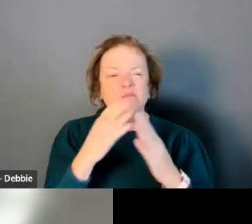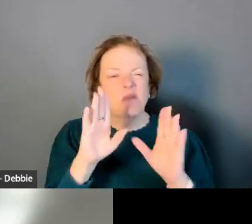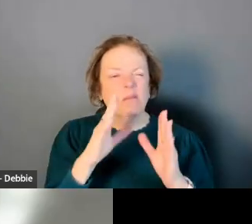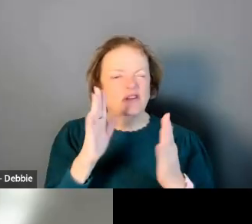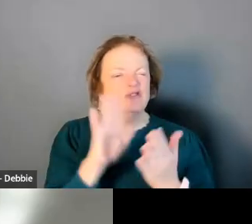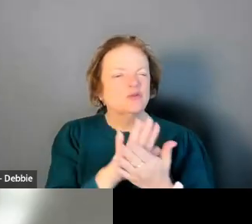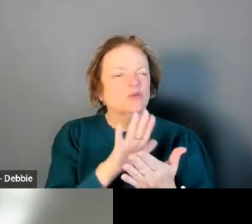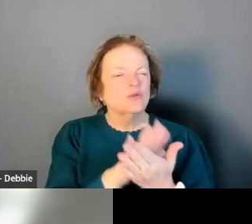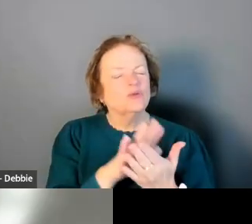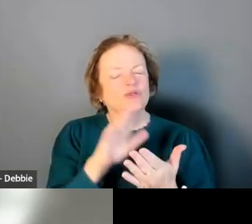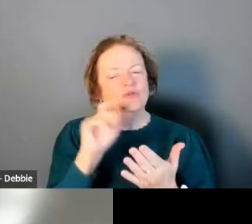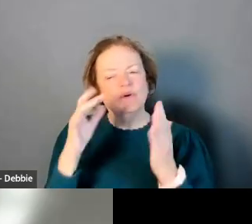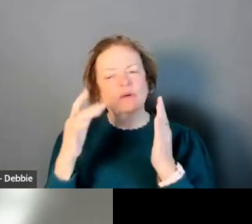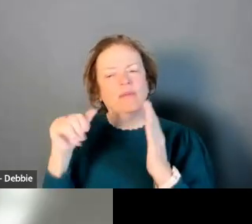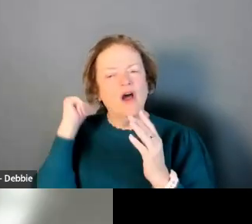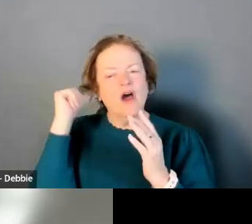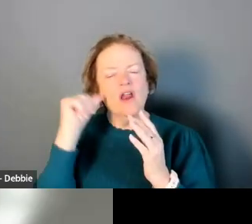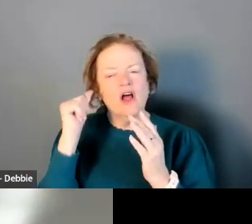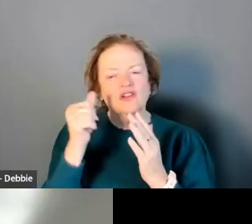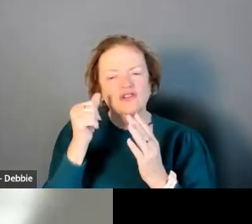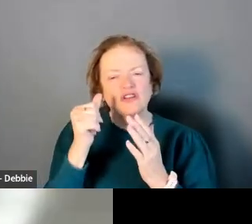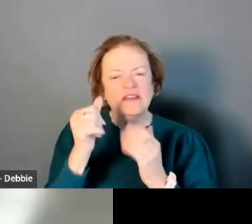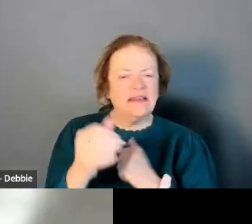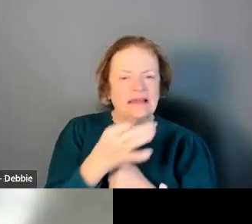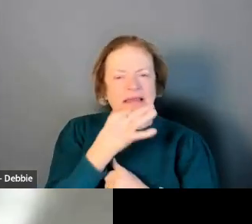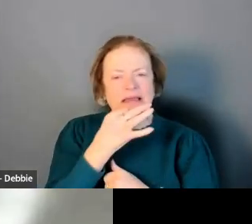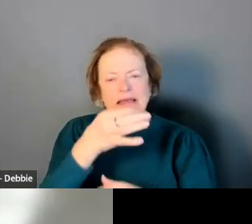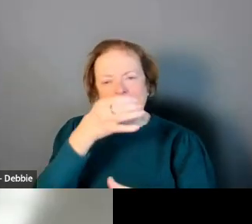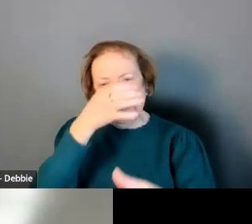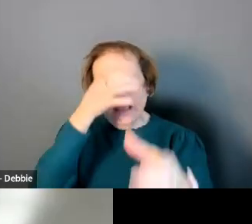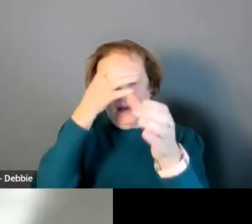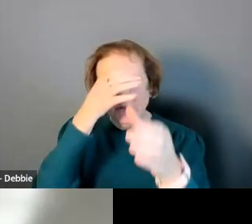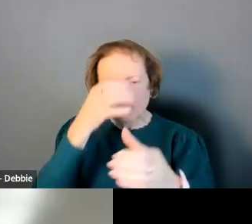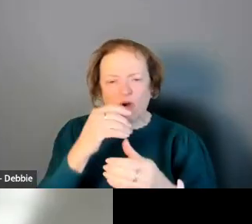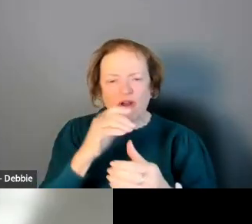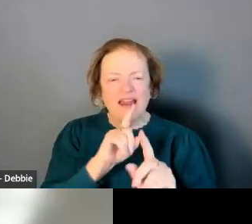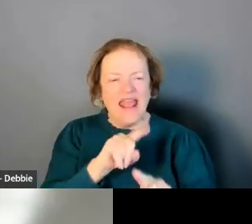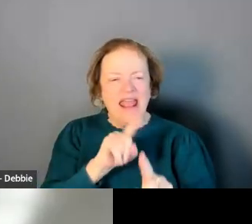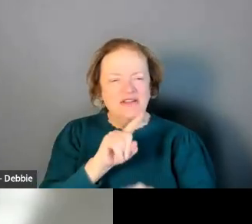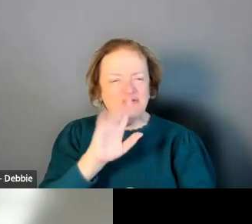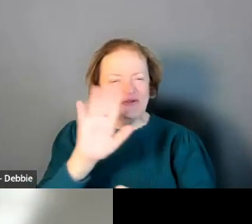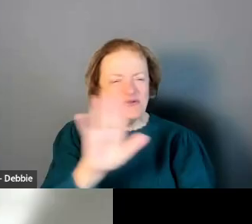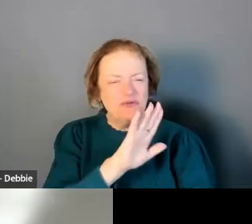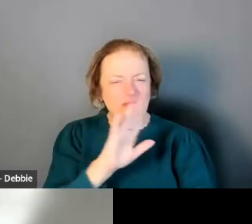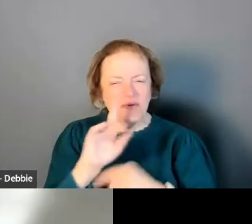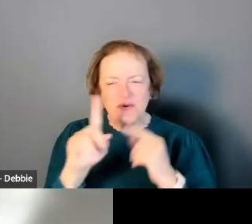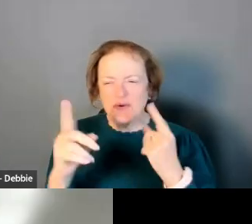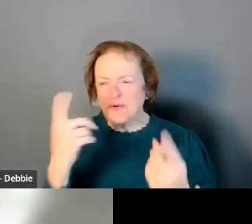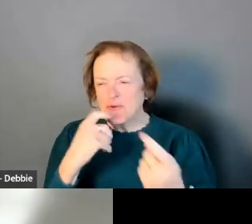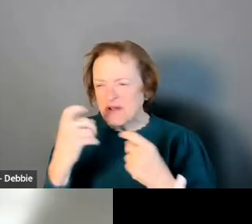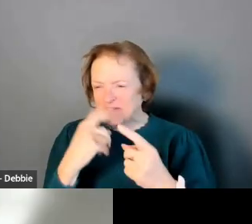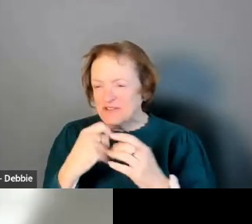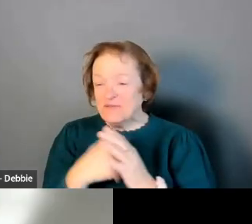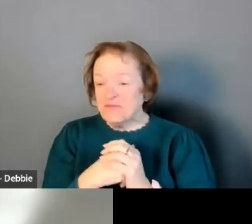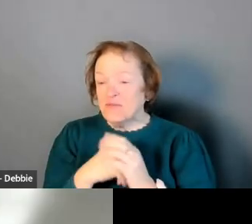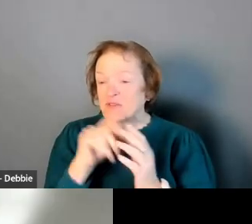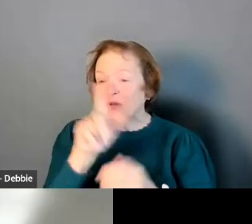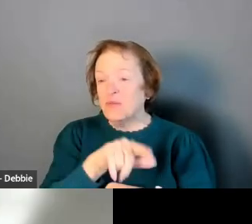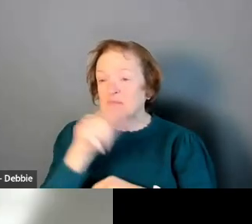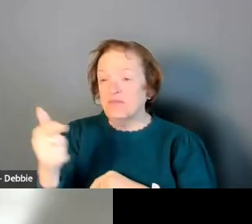who's going to answer all your questions, hopefully. So, I am going to go ahead and toss it on over her to her, because I know you all,